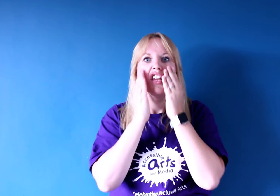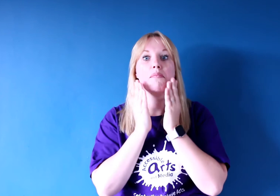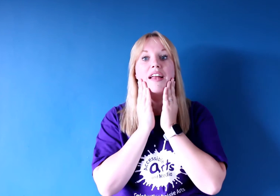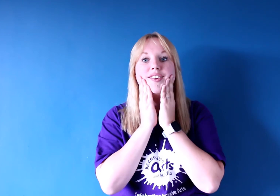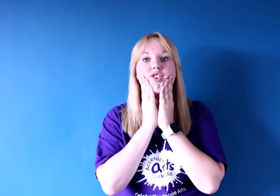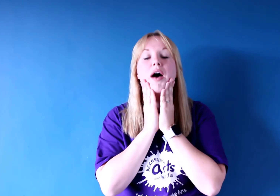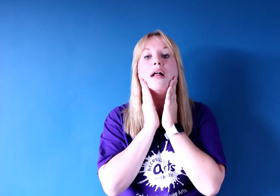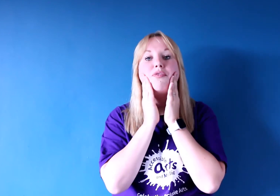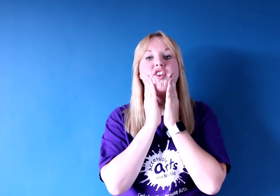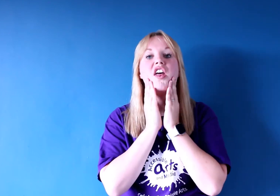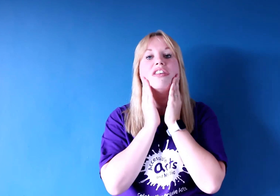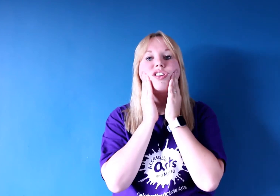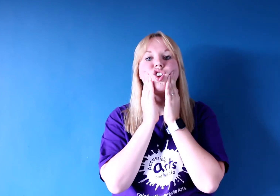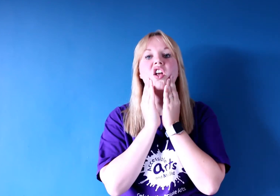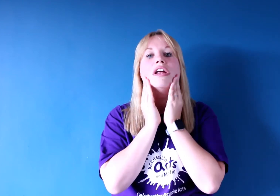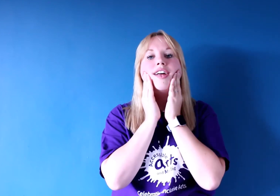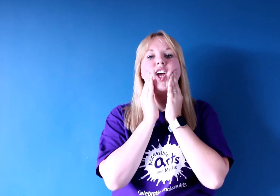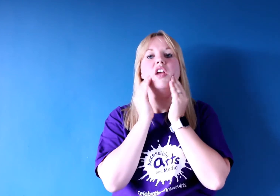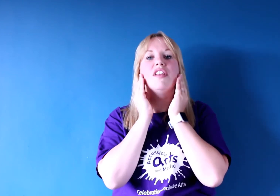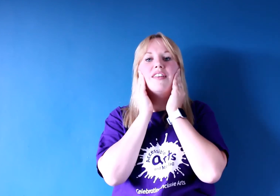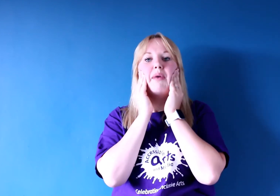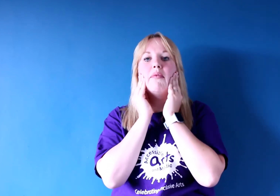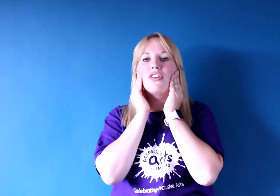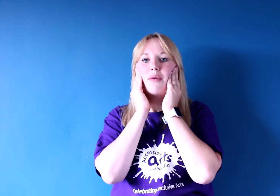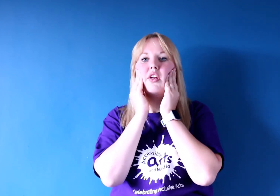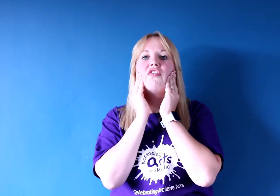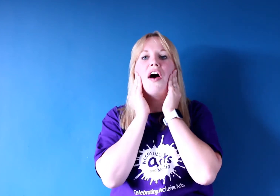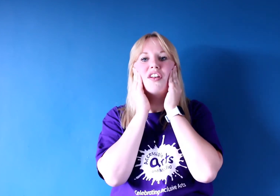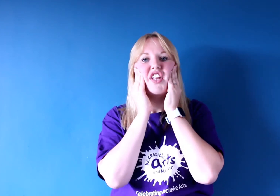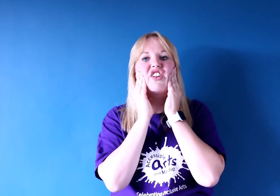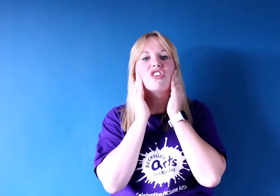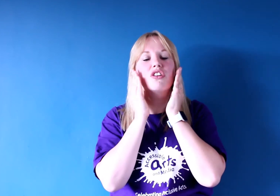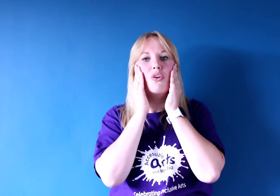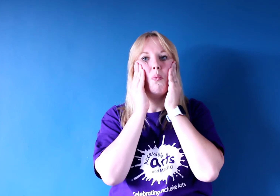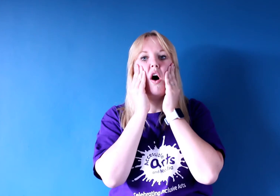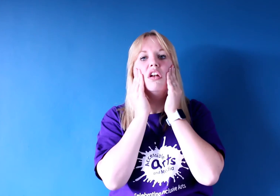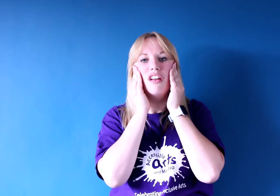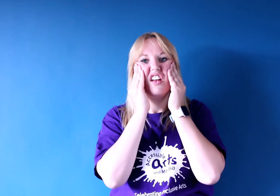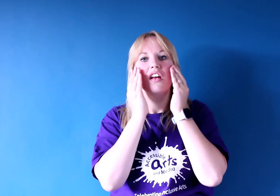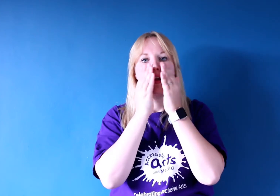You might need some help for this, if you need some help that’s absolutely fine, just ask someone.